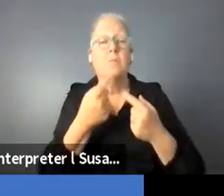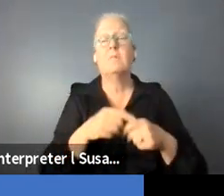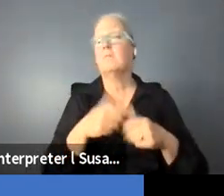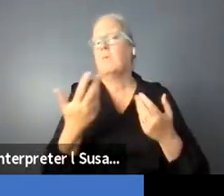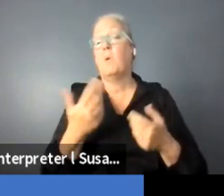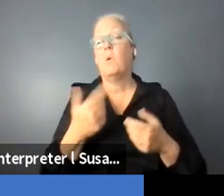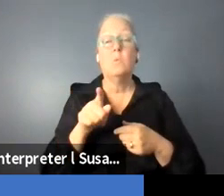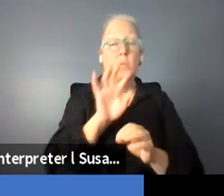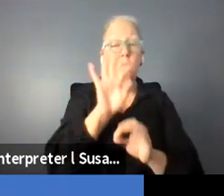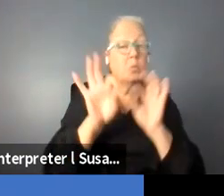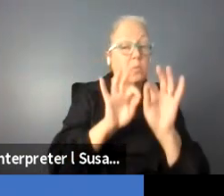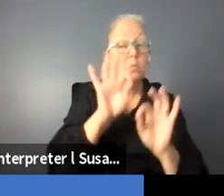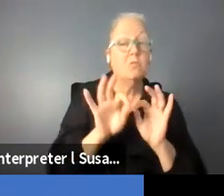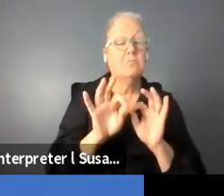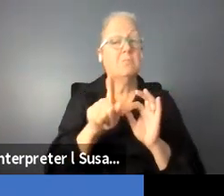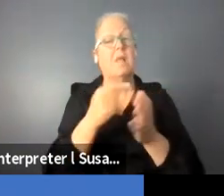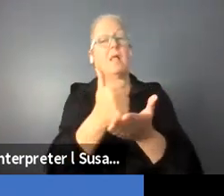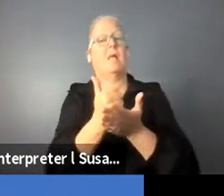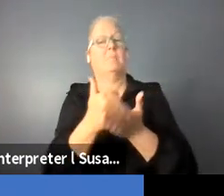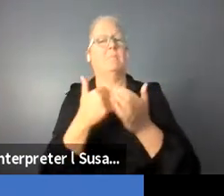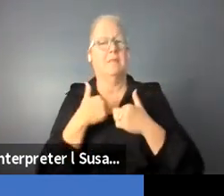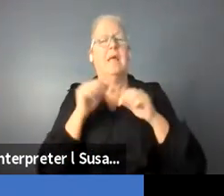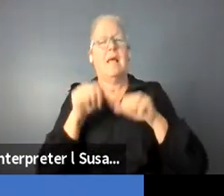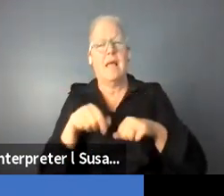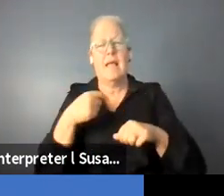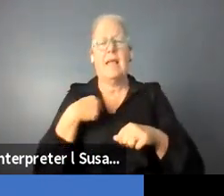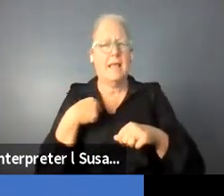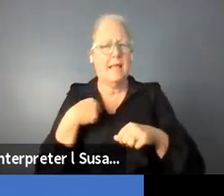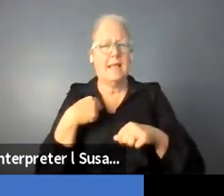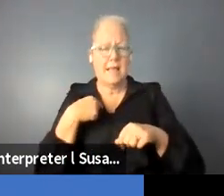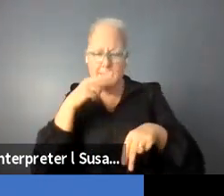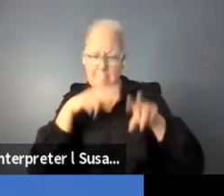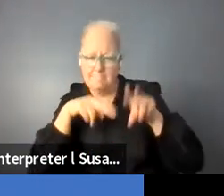to testing some of the kind of thoughts and hypotheses that we'll have in the final paper